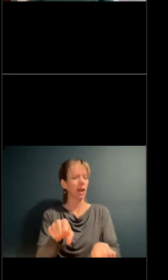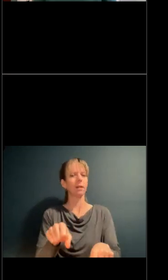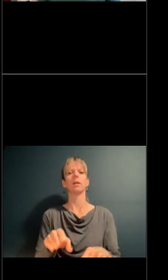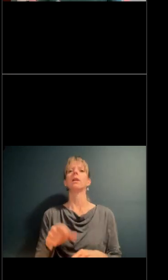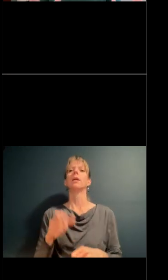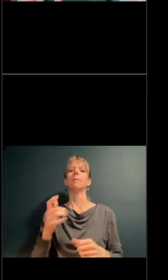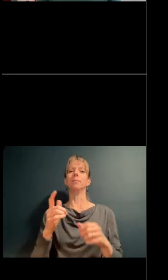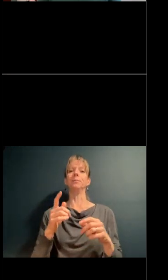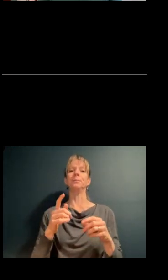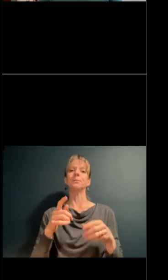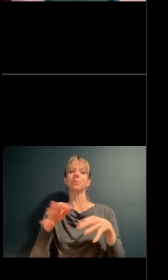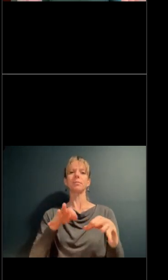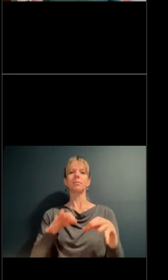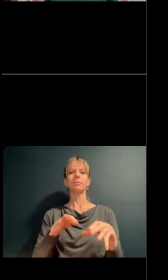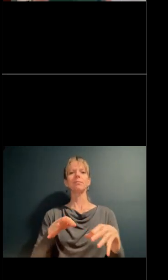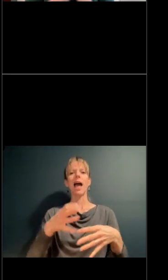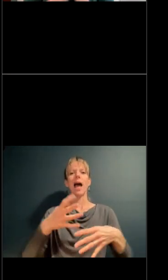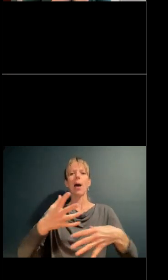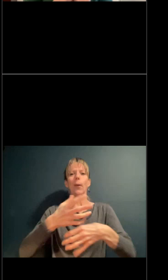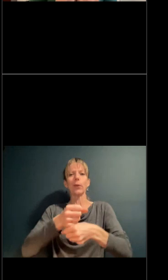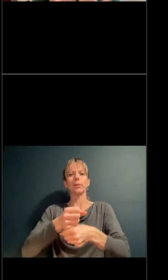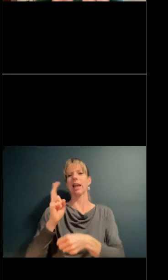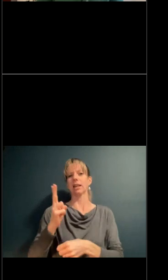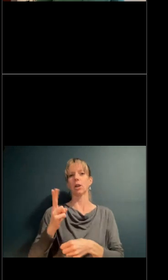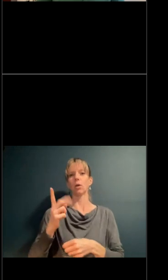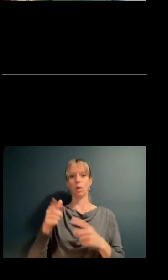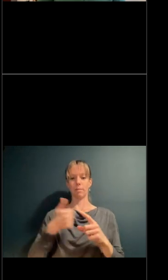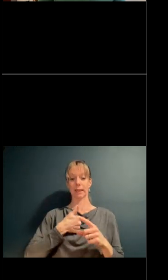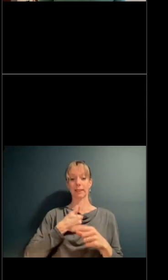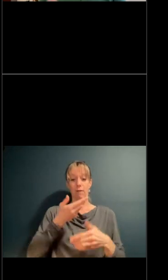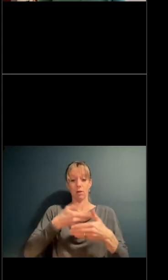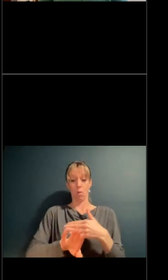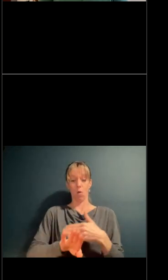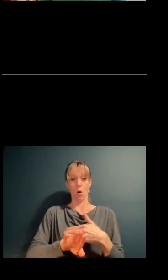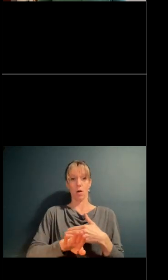a little bit of this history. At the time I was born in 1973,